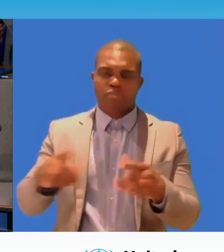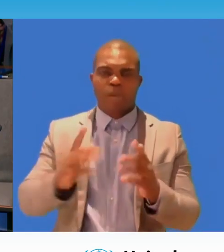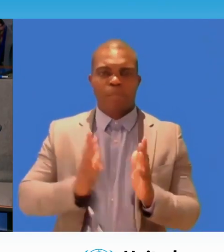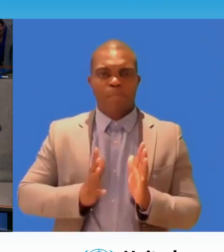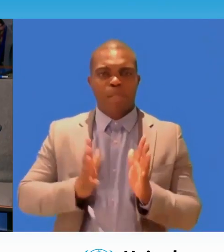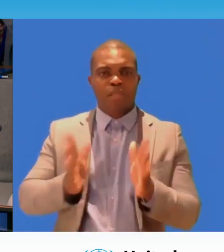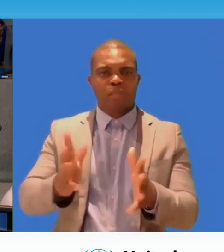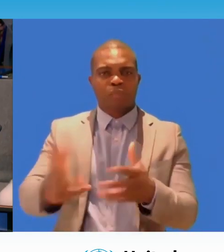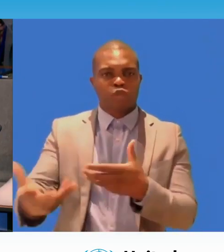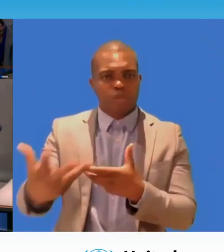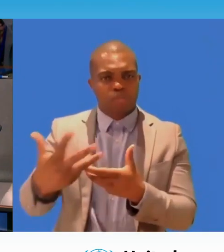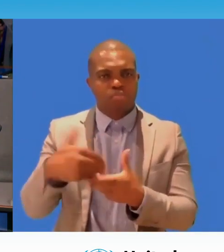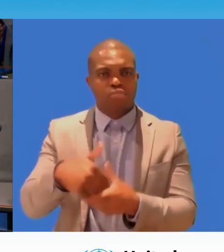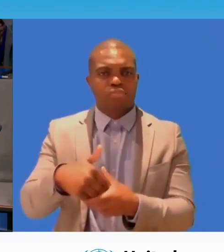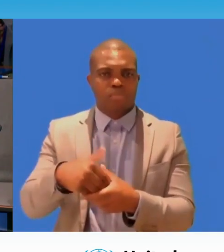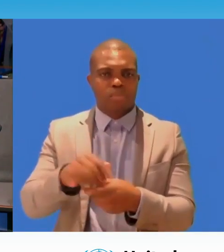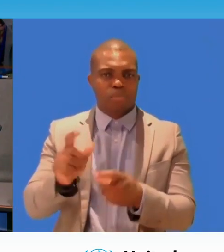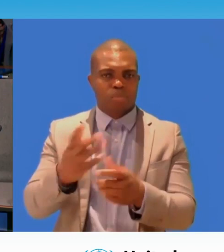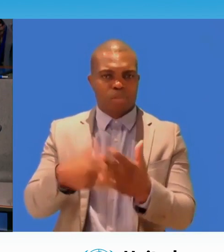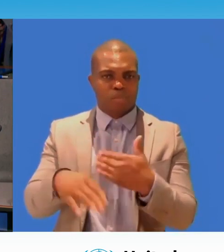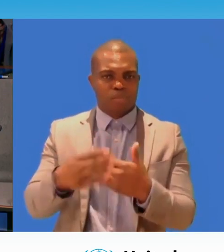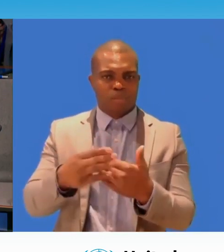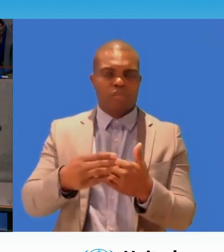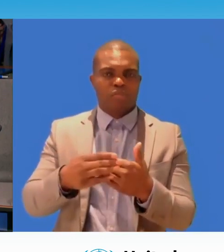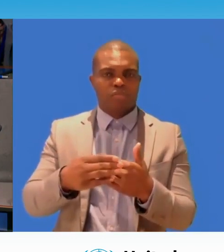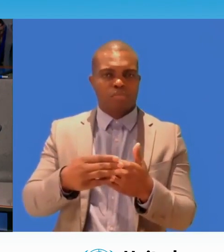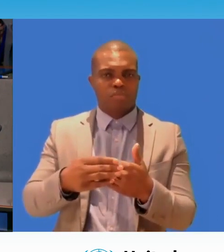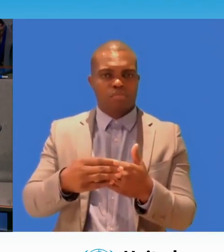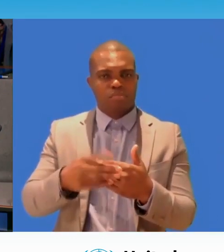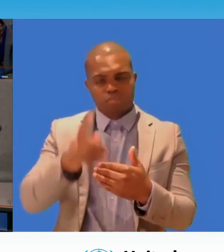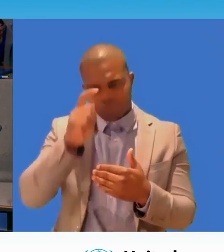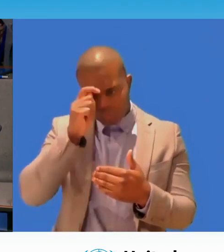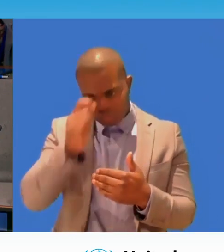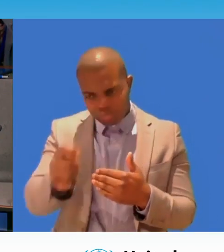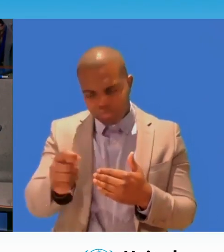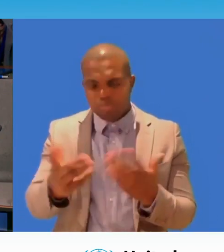welcome Partnerships that can enhance our national efforts currently there are only